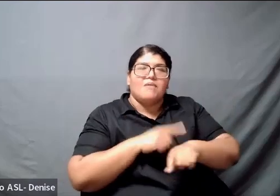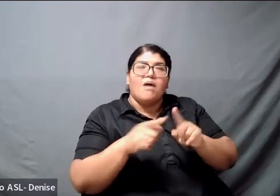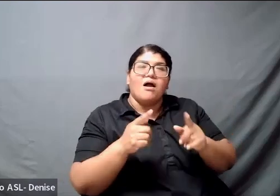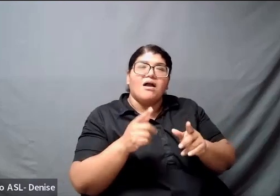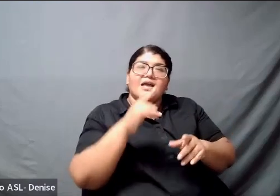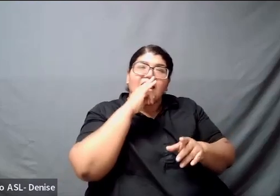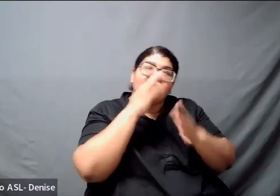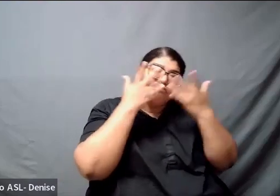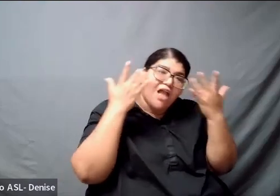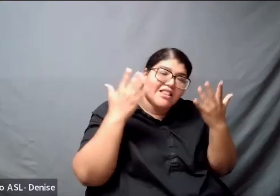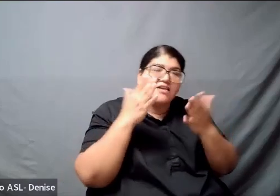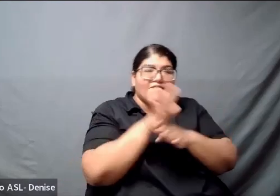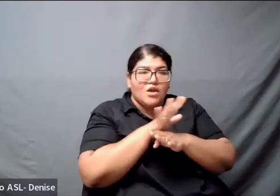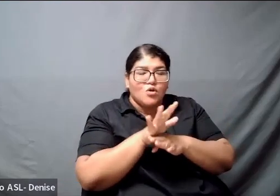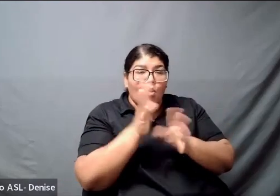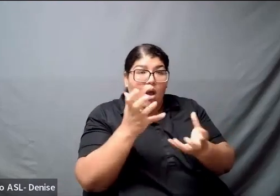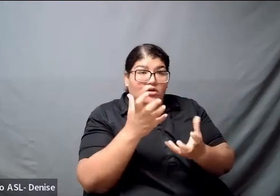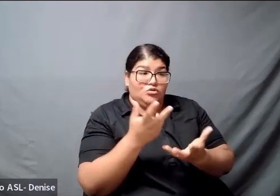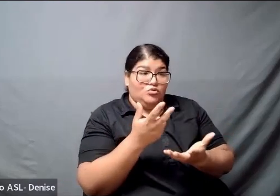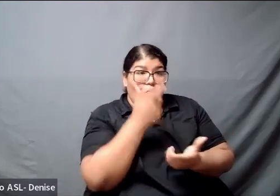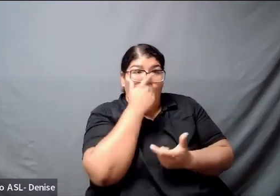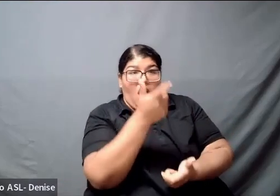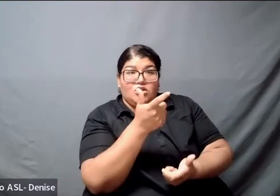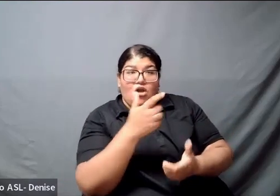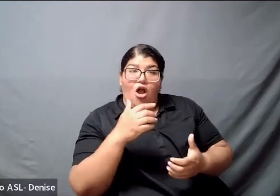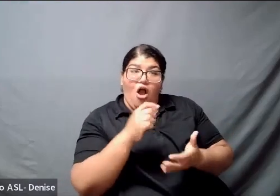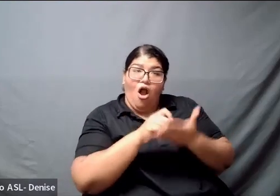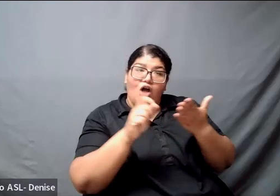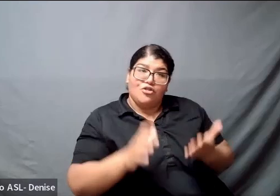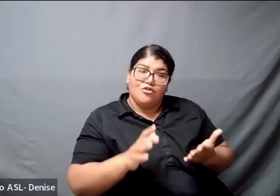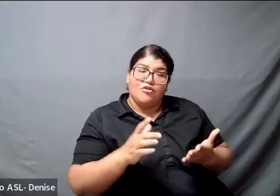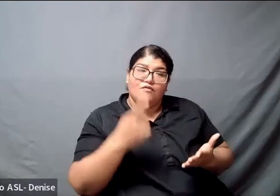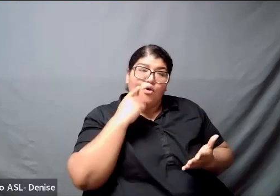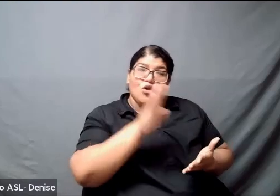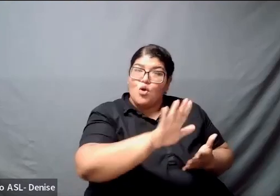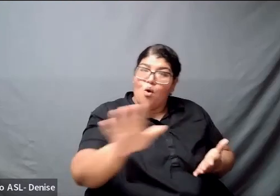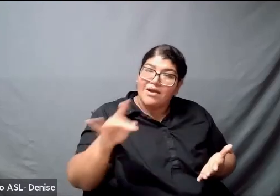So if you want to see those authors read their books for your kids, you can share it with them, the kids in your life.